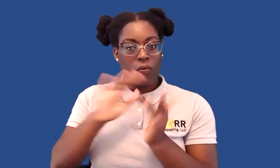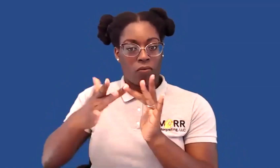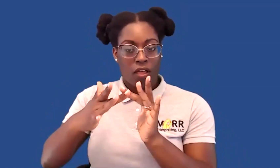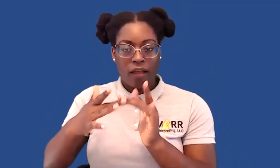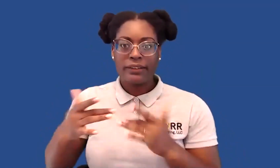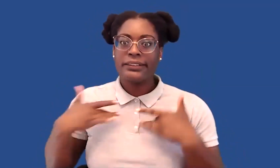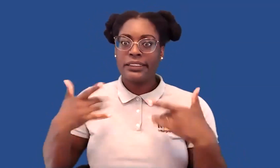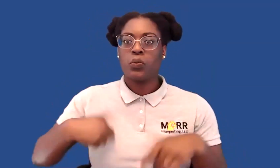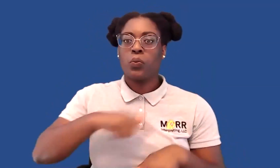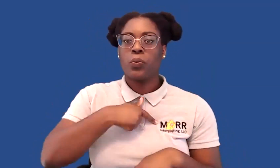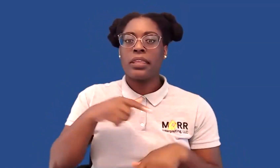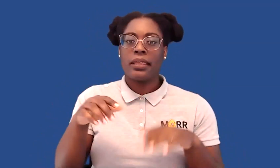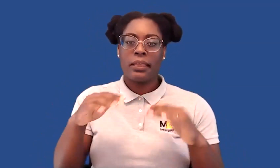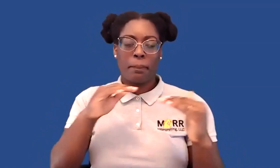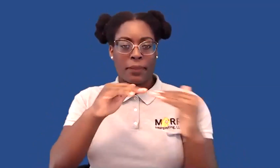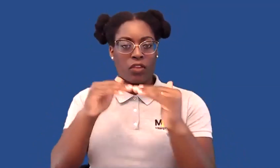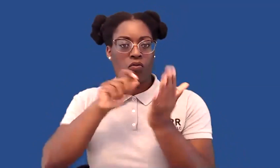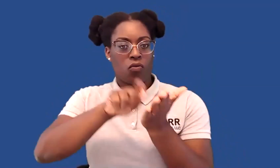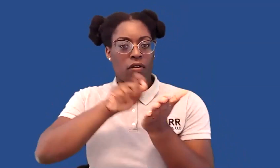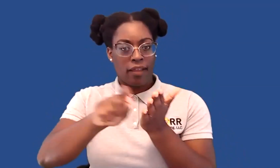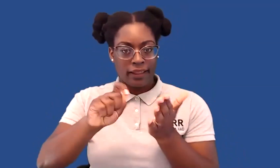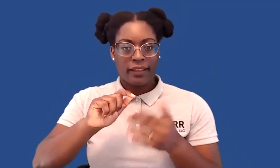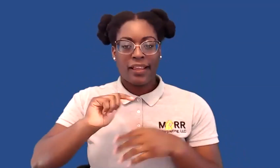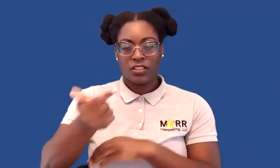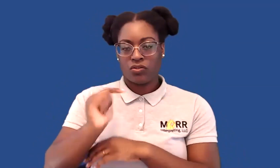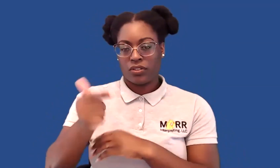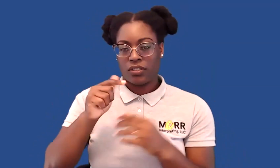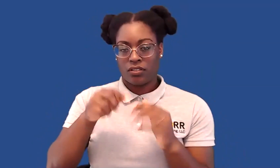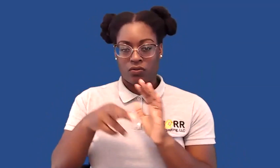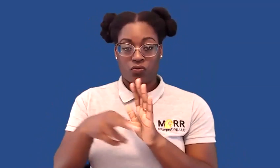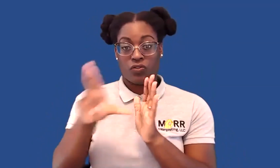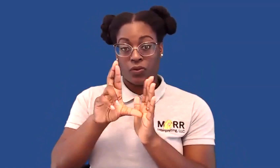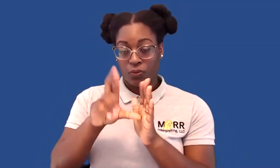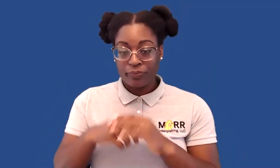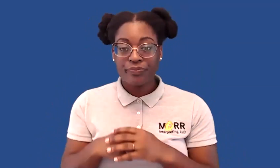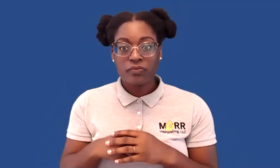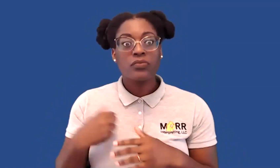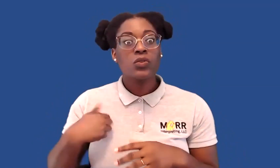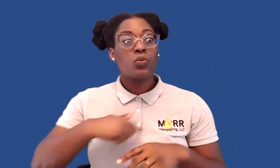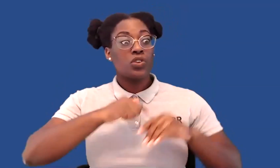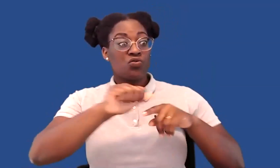And so in tutor training, what we've trained our tutors to do is first identify the error